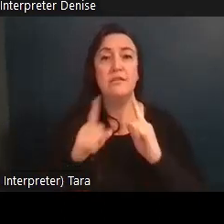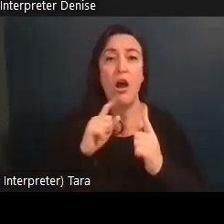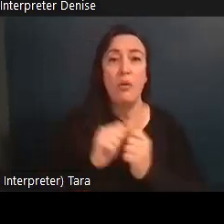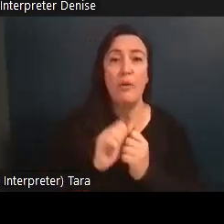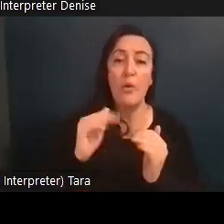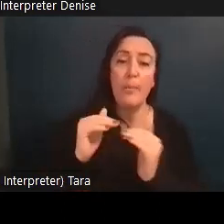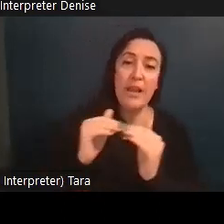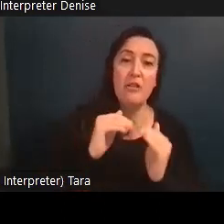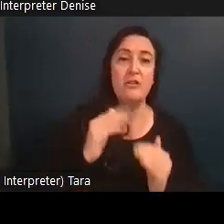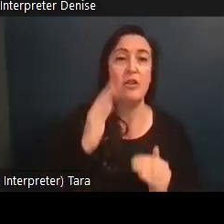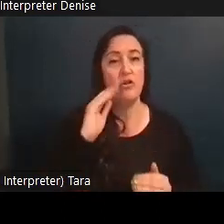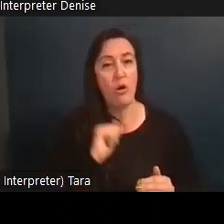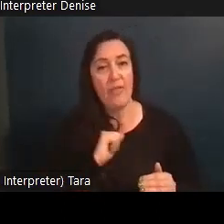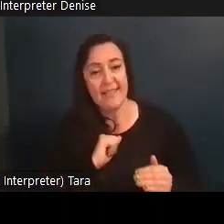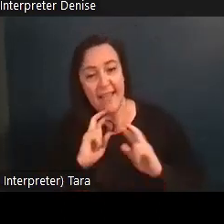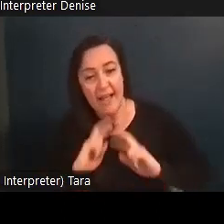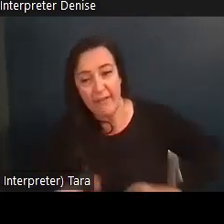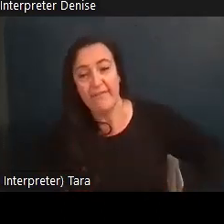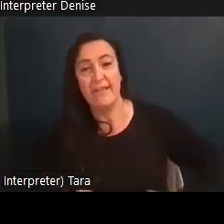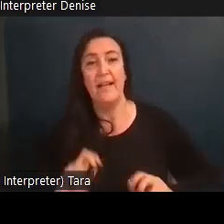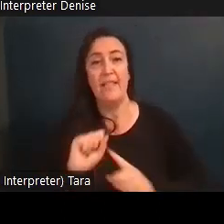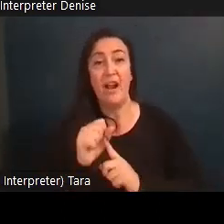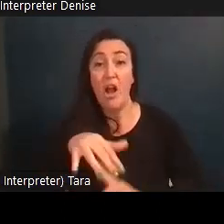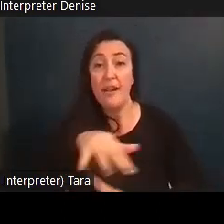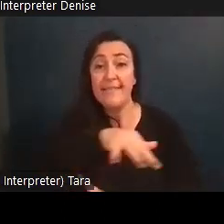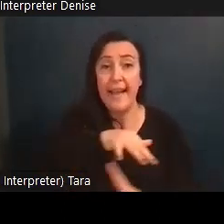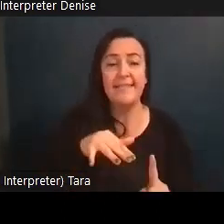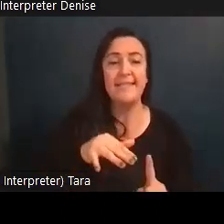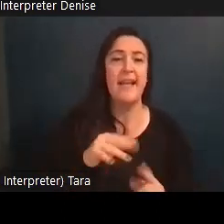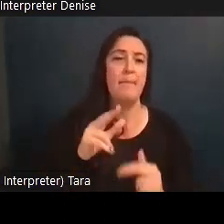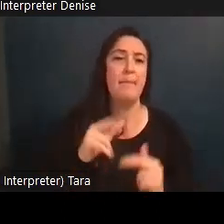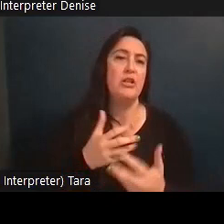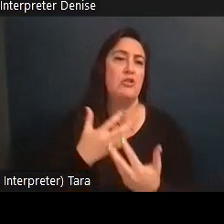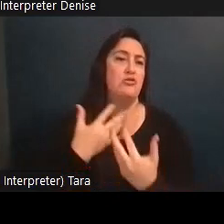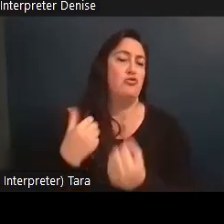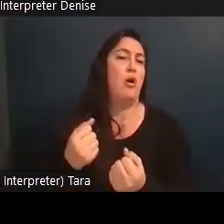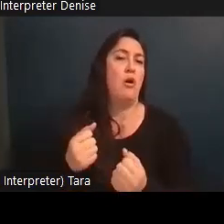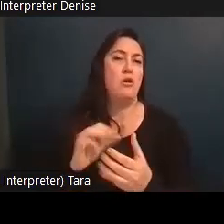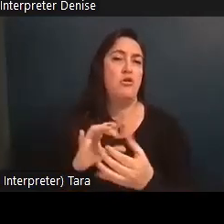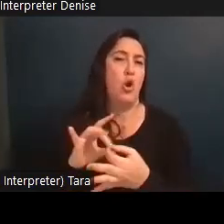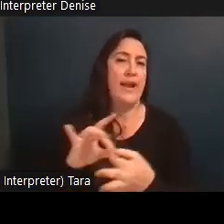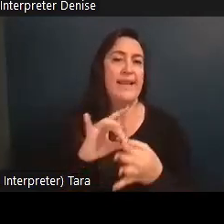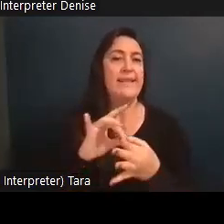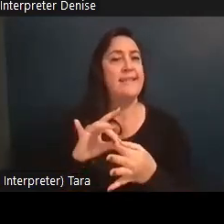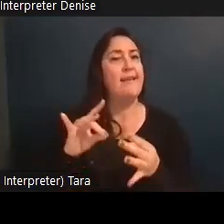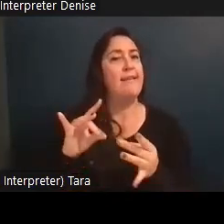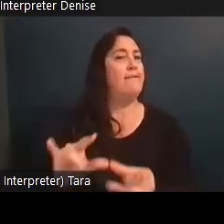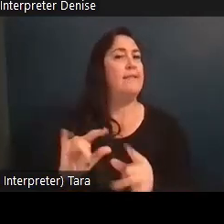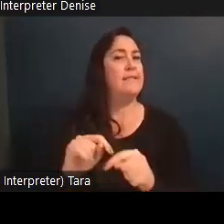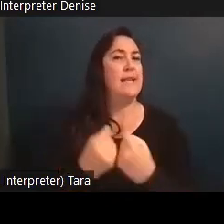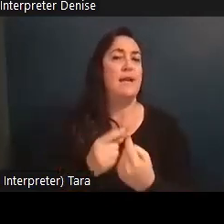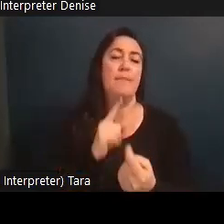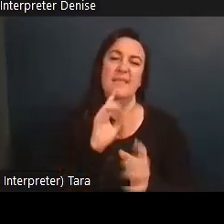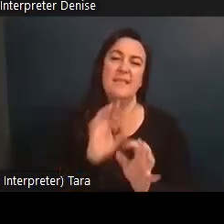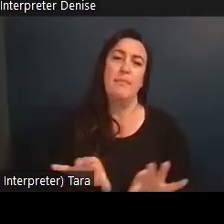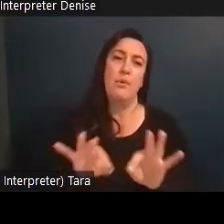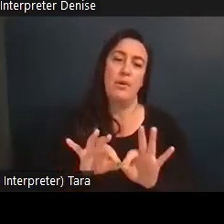working in and to build a strong cohesive team is really important. And then with that, there are logistical and ethical